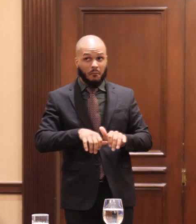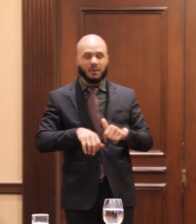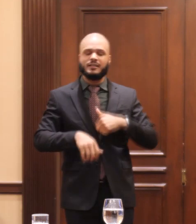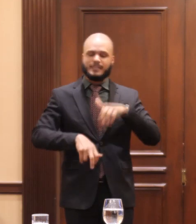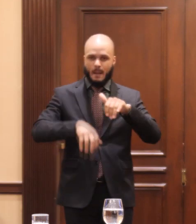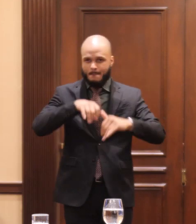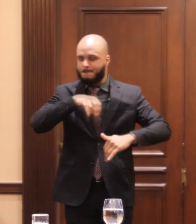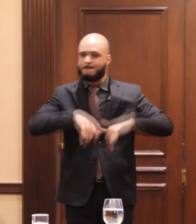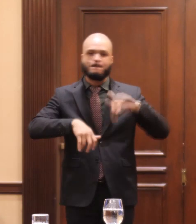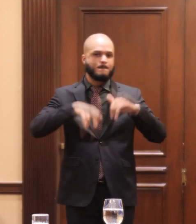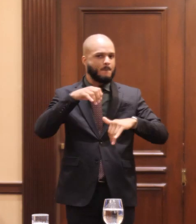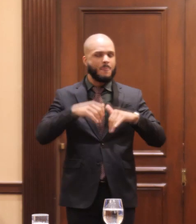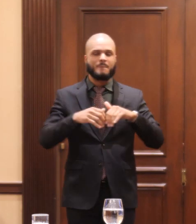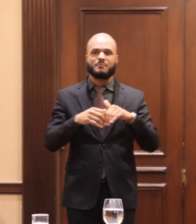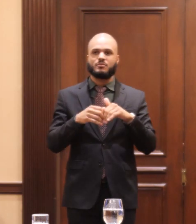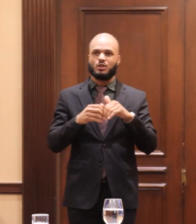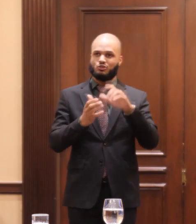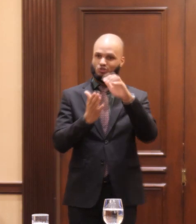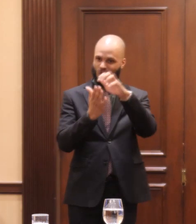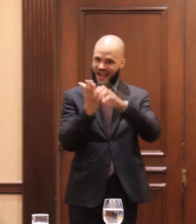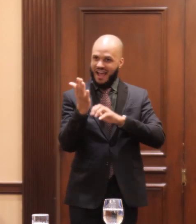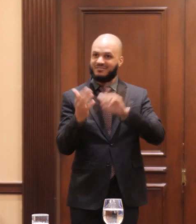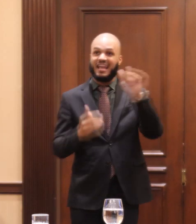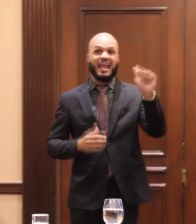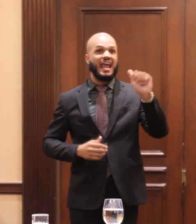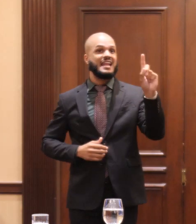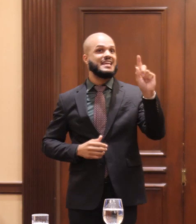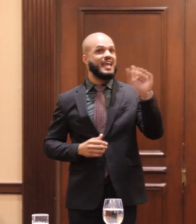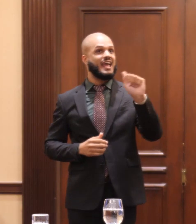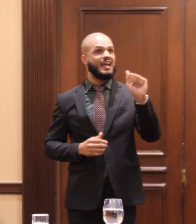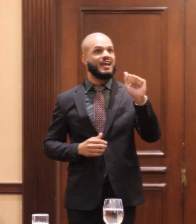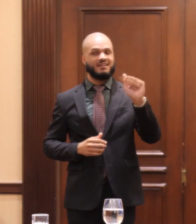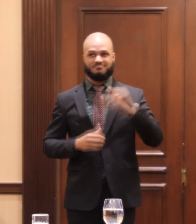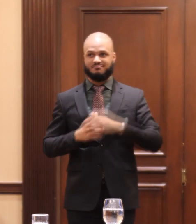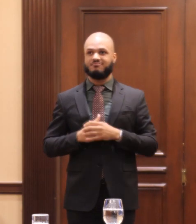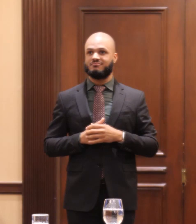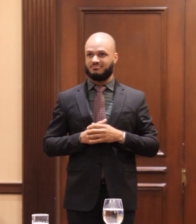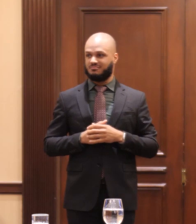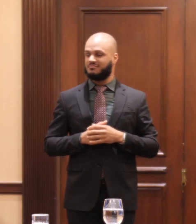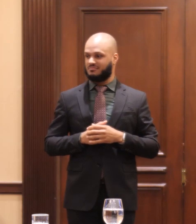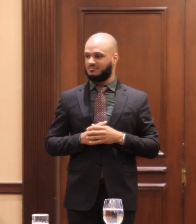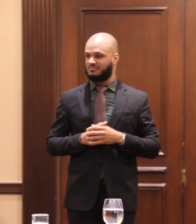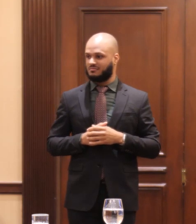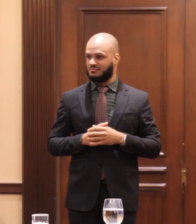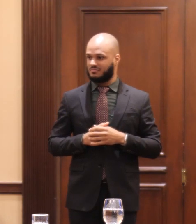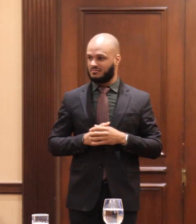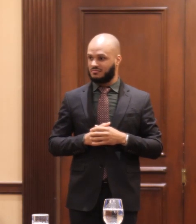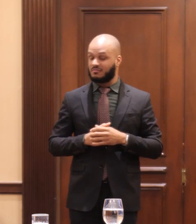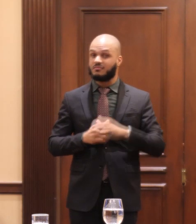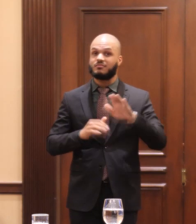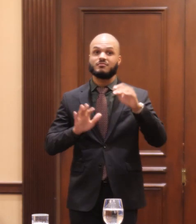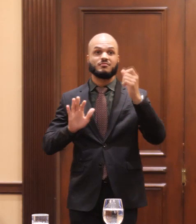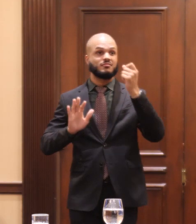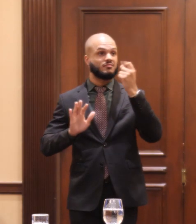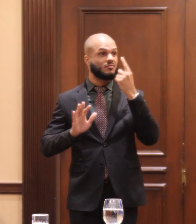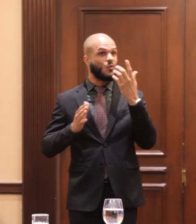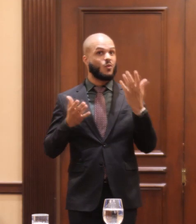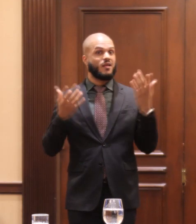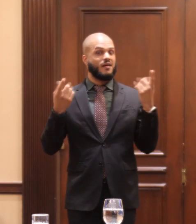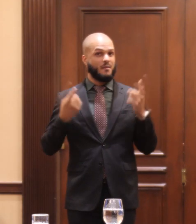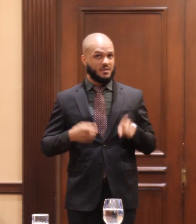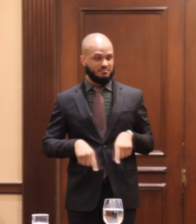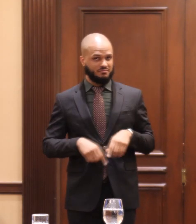a draft of the Americans with Disabilities Act. The upshot of that was at a certain point